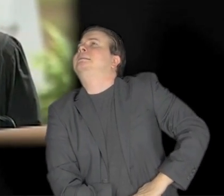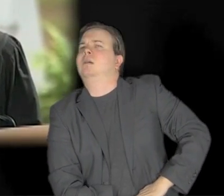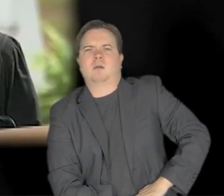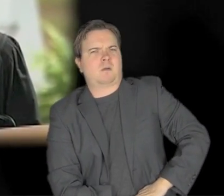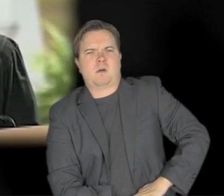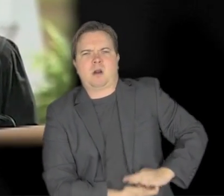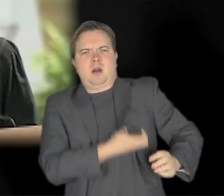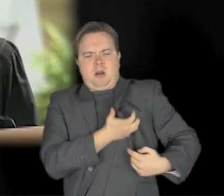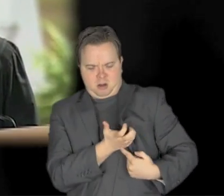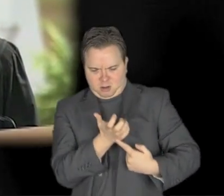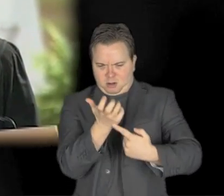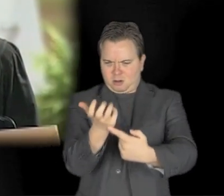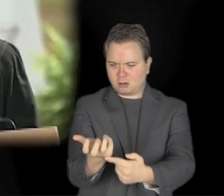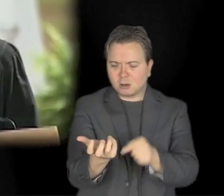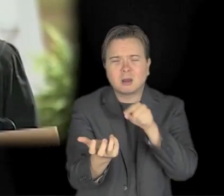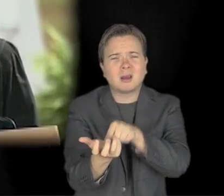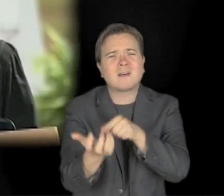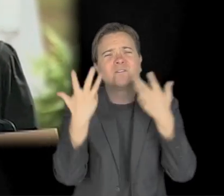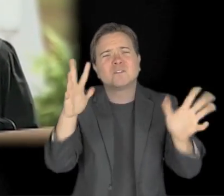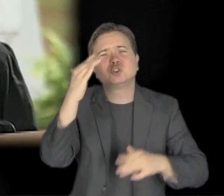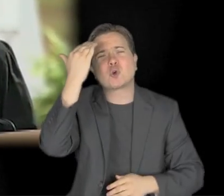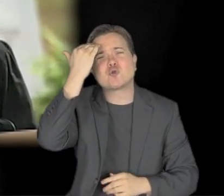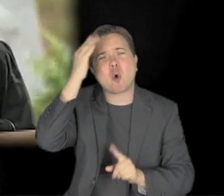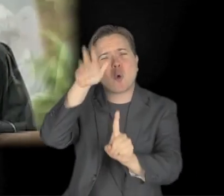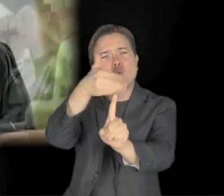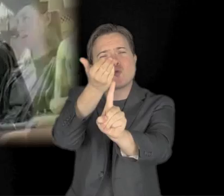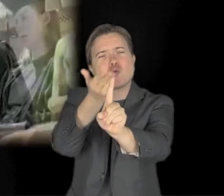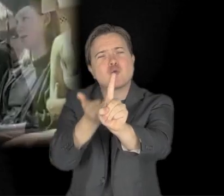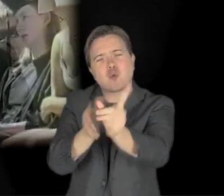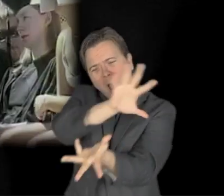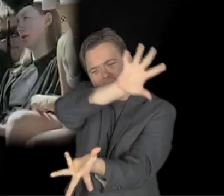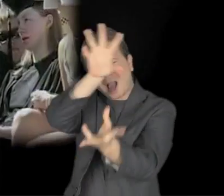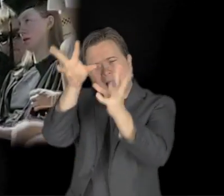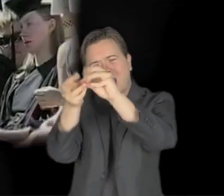They somehow already know what you truly want to become.